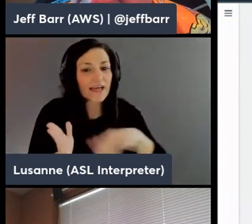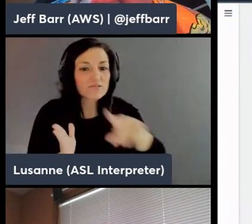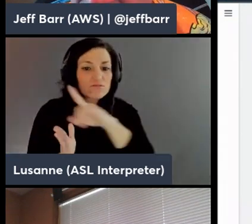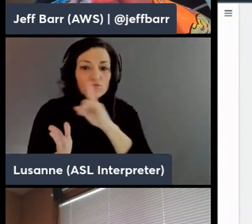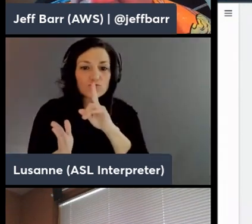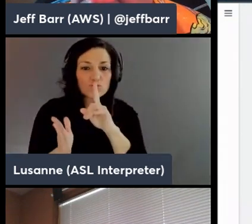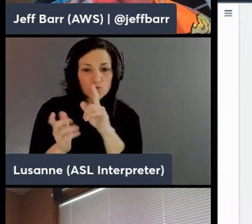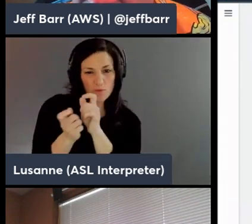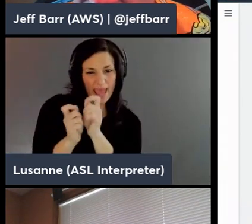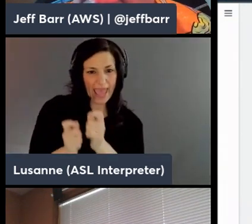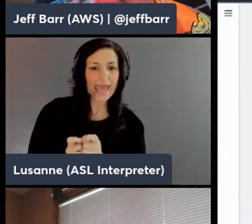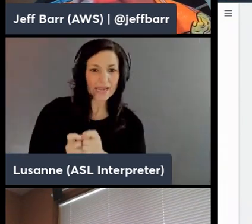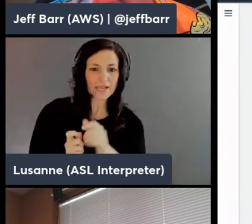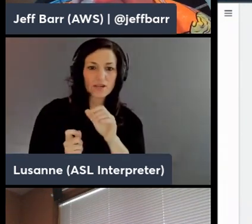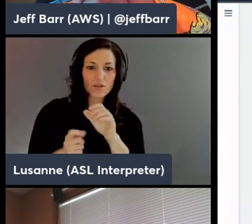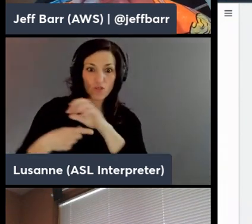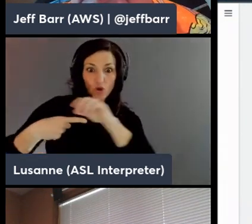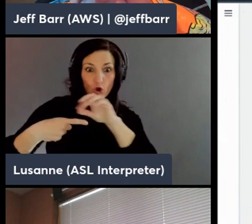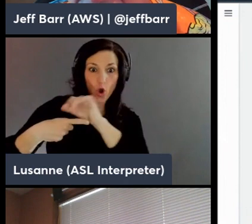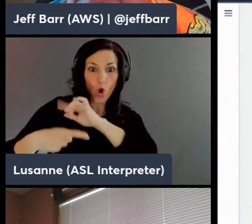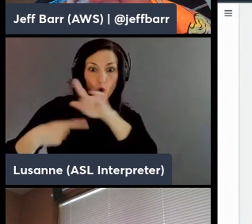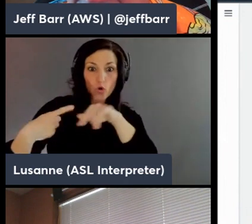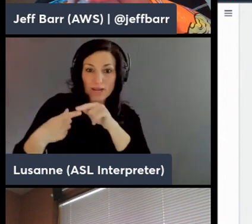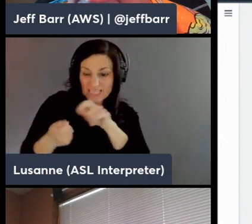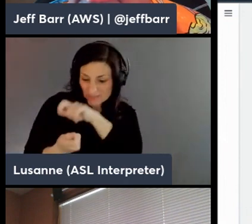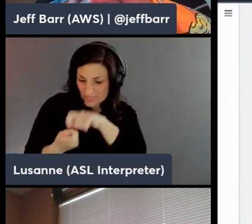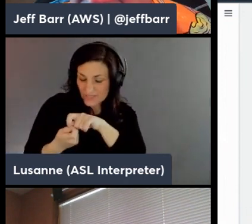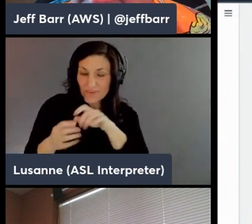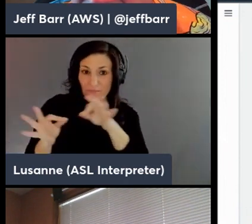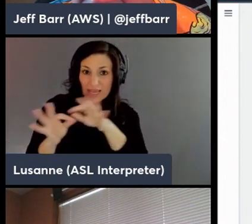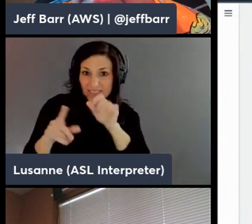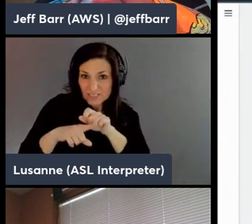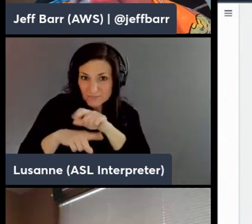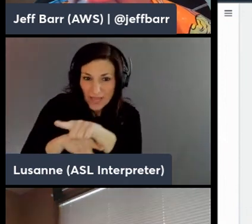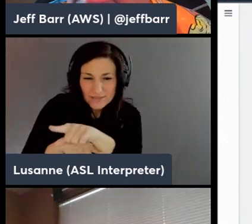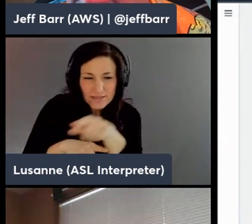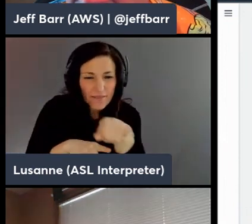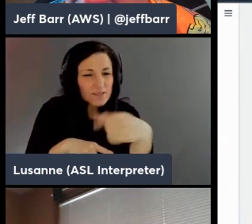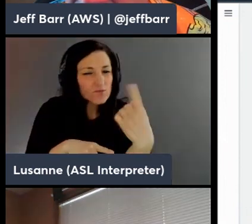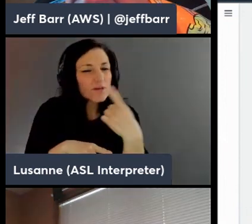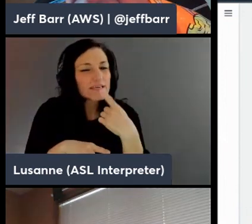when a specific message is passed. In this case, I'm showing the Join Room handler.